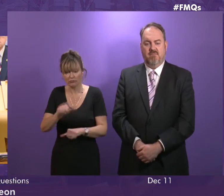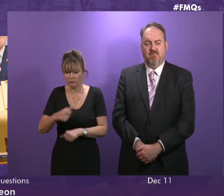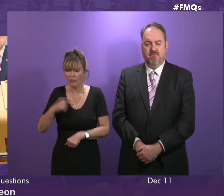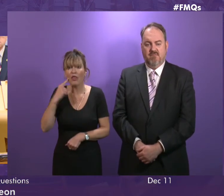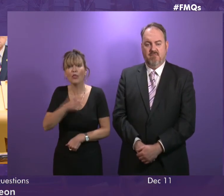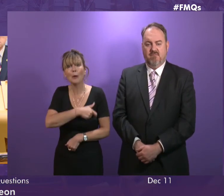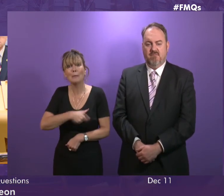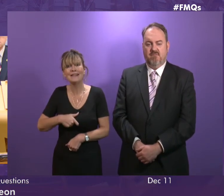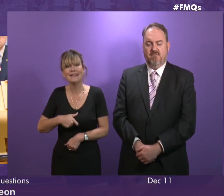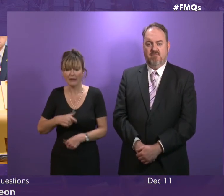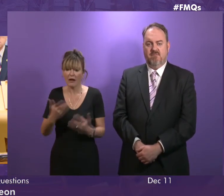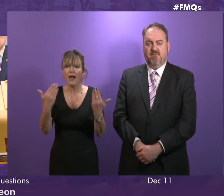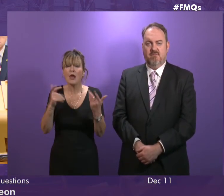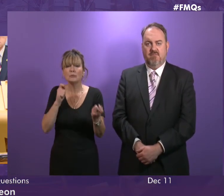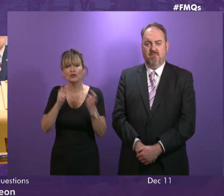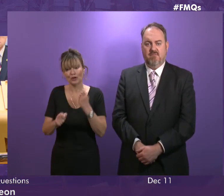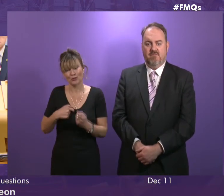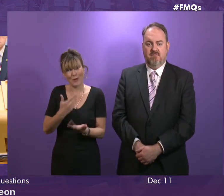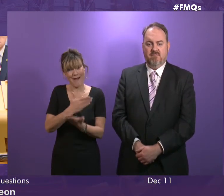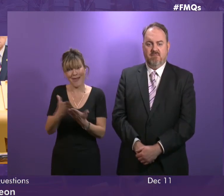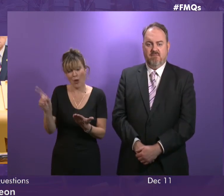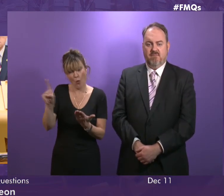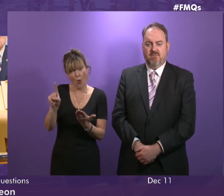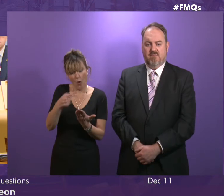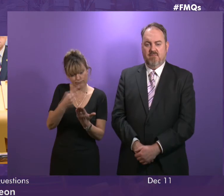about the areas in which the UK Government needs to take action if Scotland is to meet